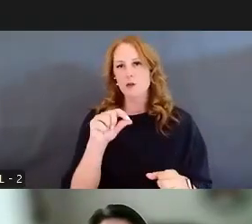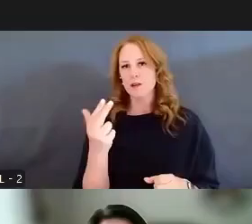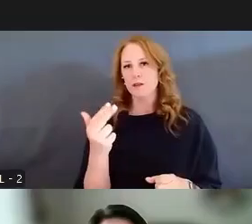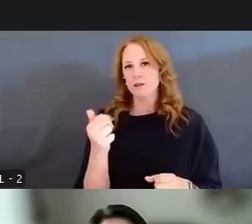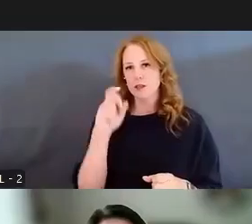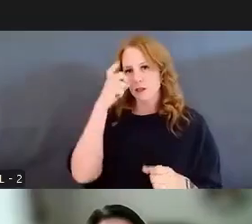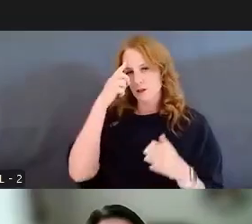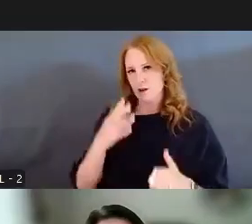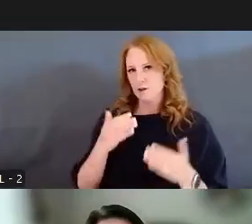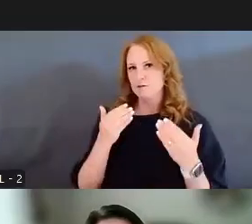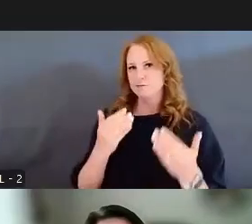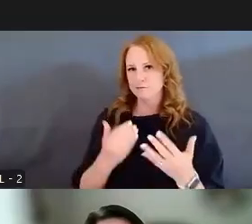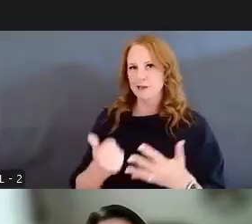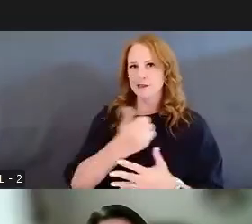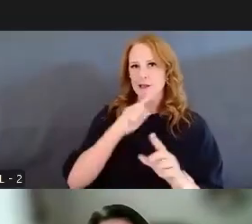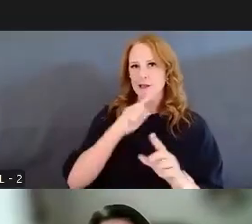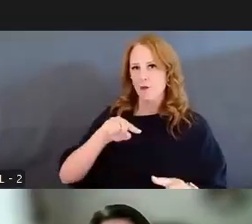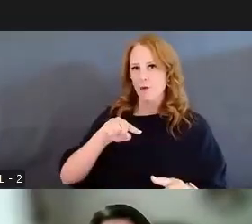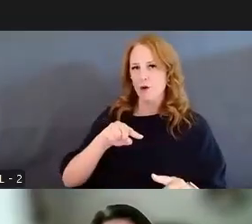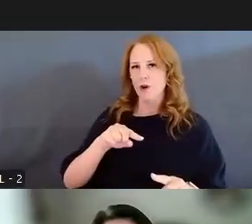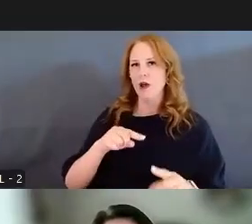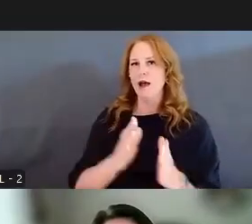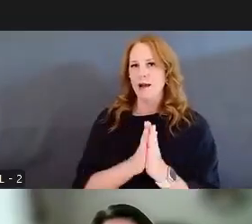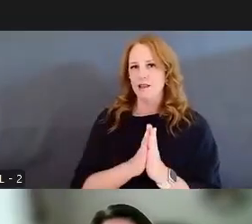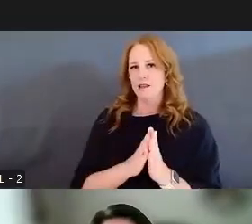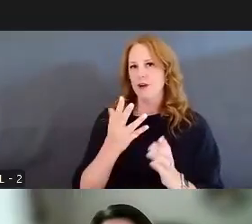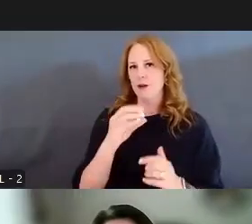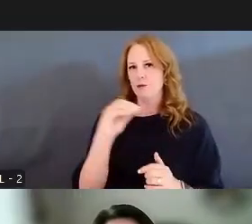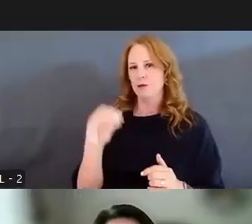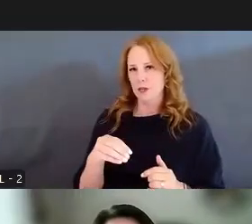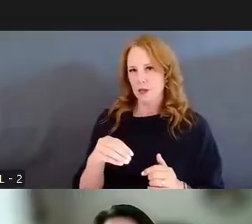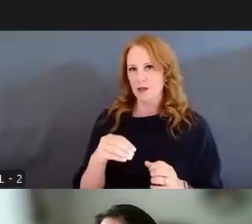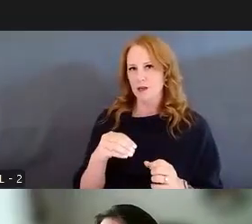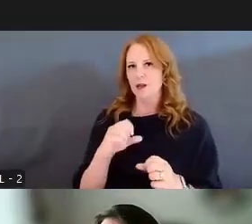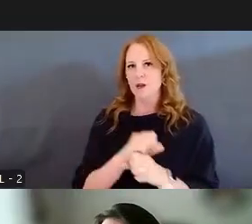order that we talked about where it called for 5% workforce representation for people